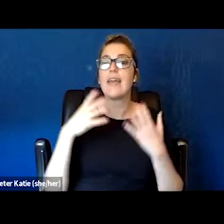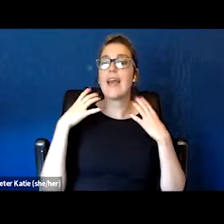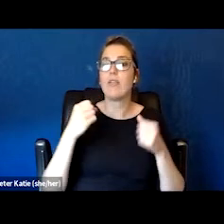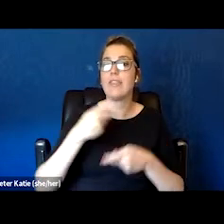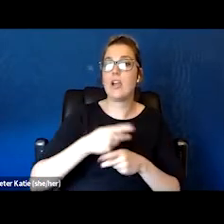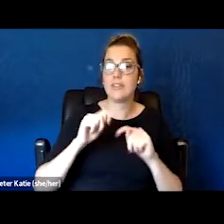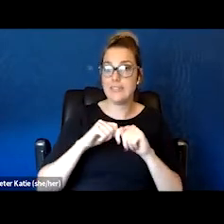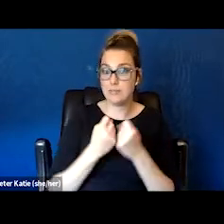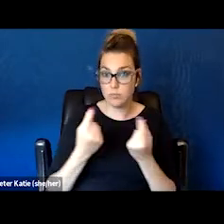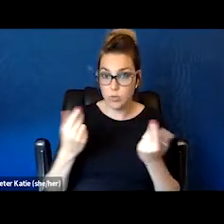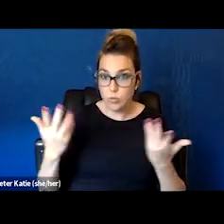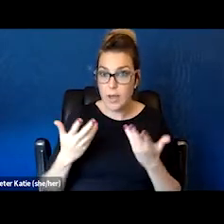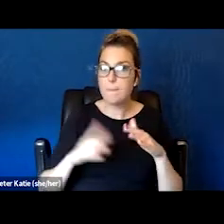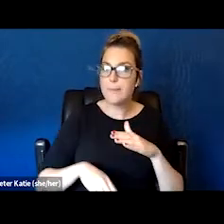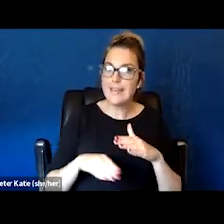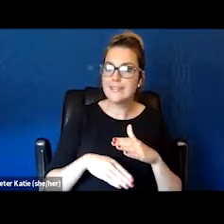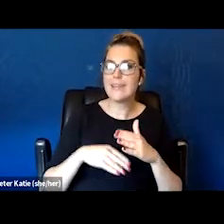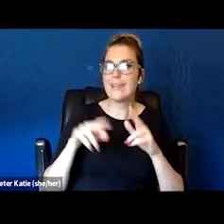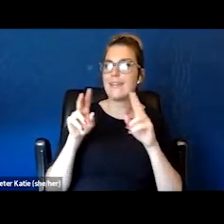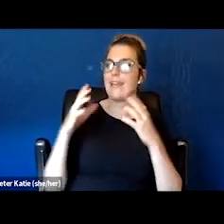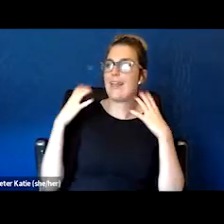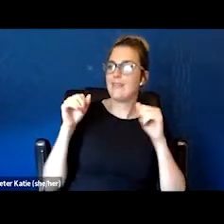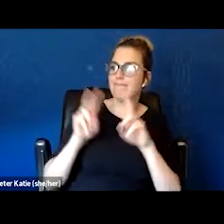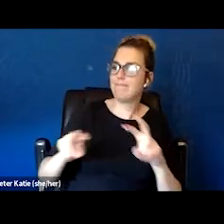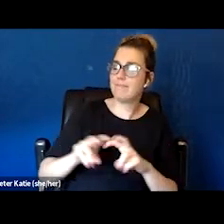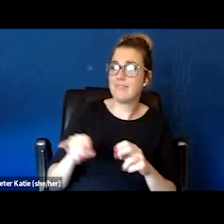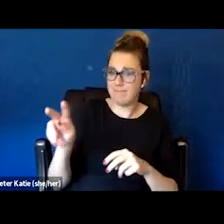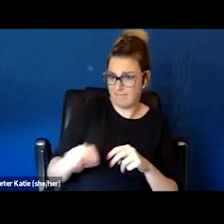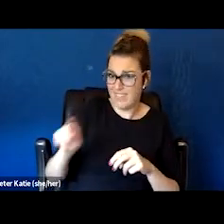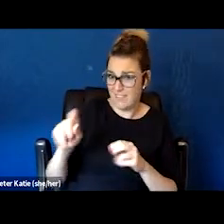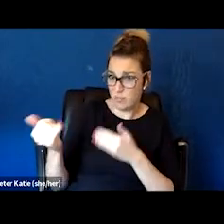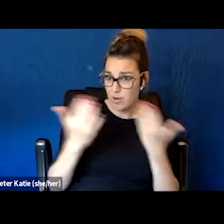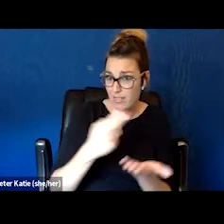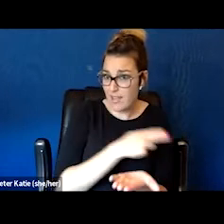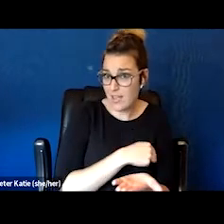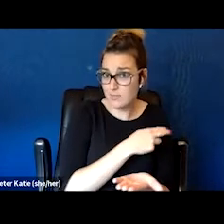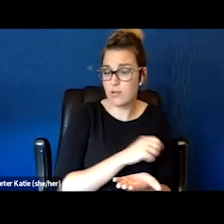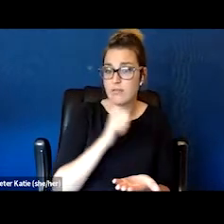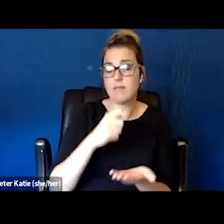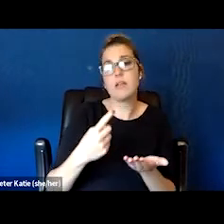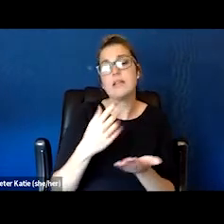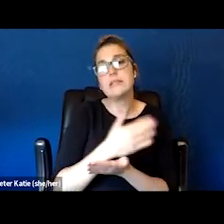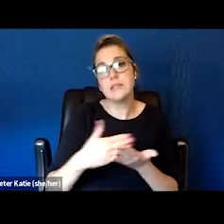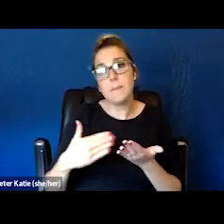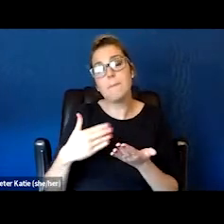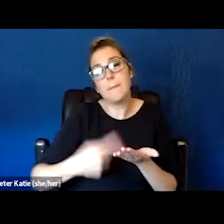If they need to take someone to the hospital or something like that, or if they can even provide medical care in the field, they'll do that.